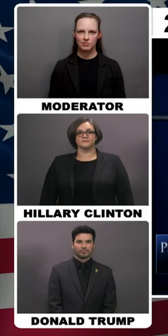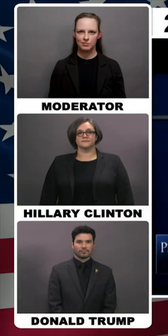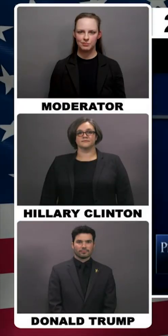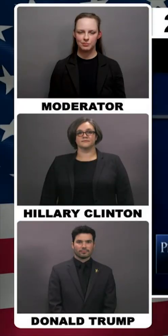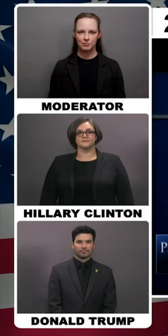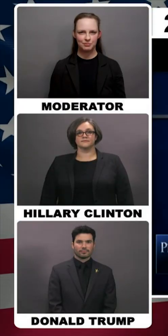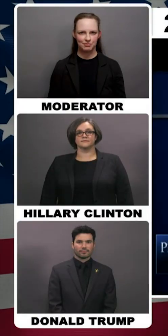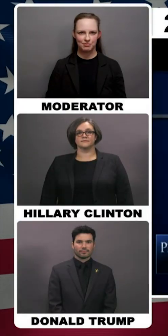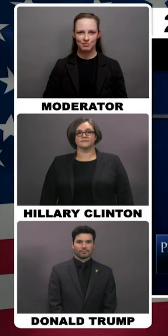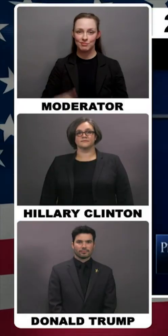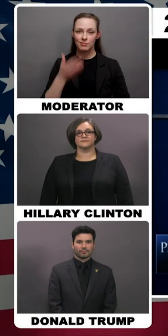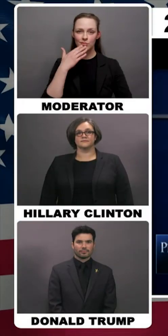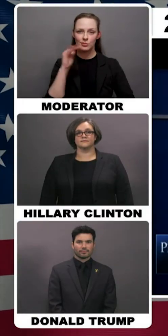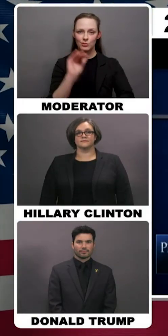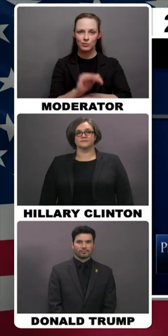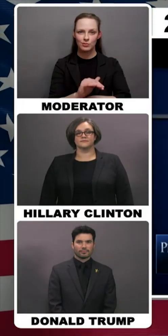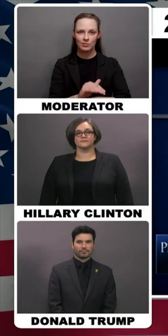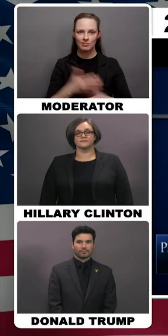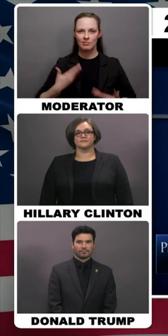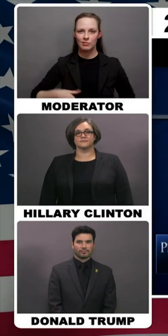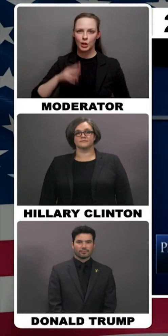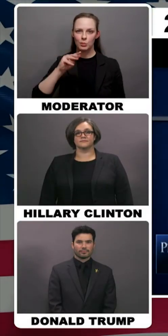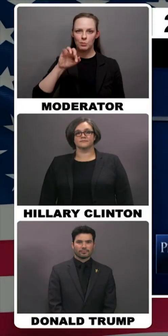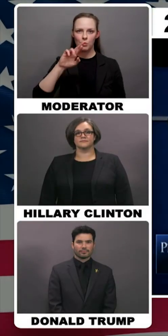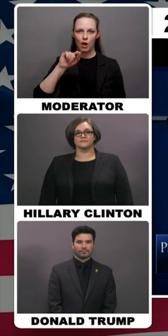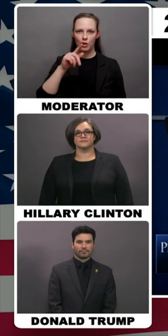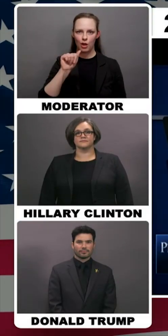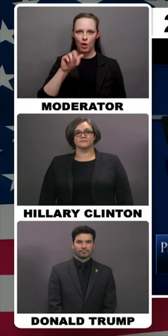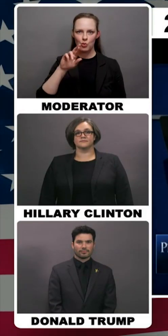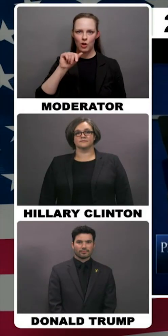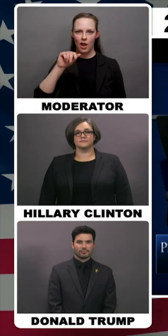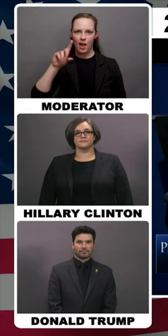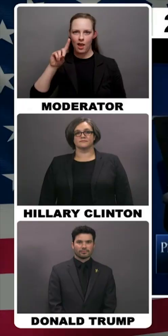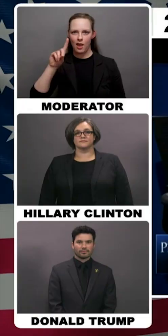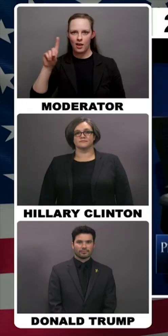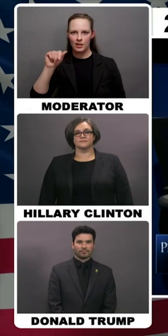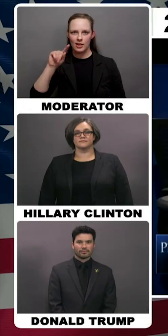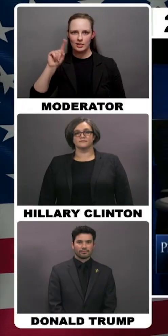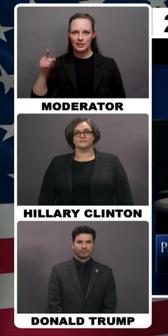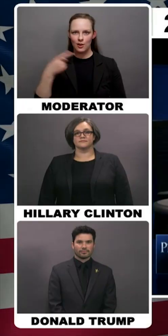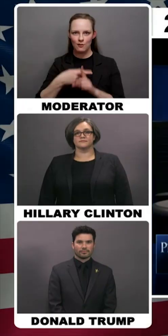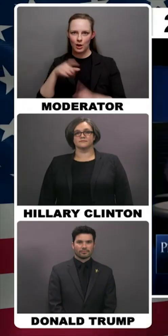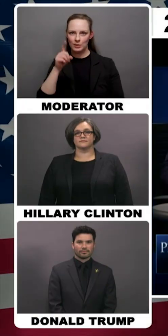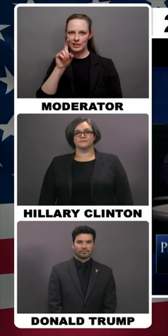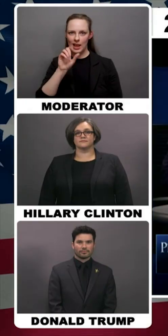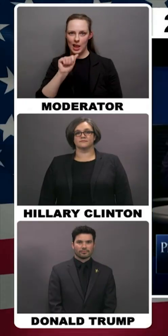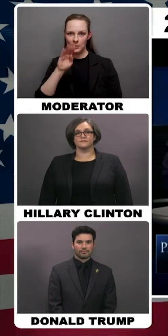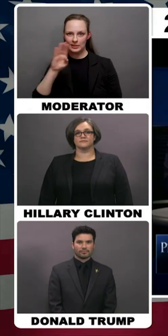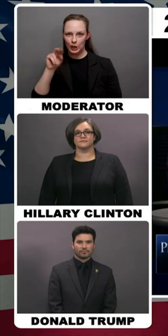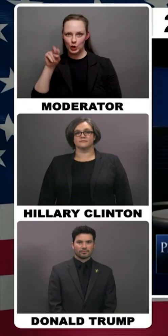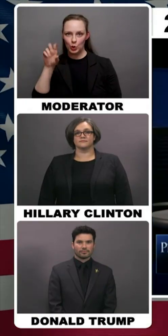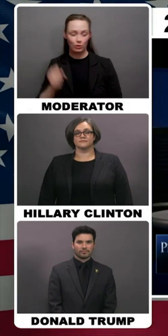Good evening. I'm Martha Reddit from a b, C News. And I'm Anderson Cooper from CNN. We wanna welcome you to Washington University in St.